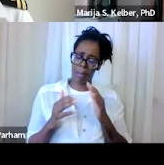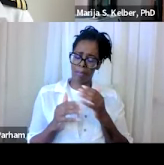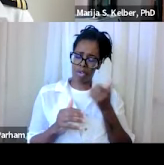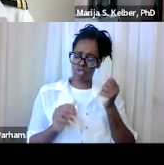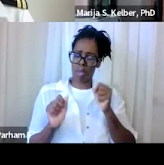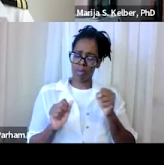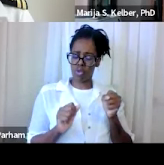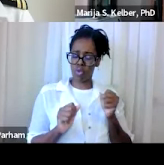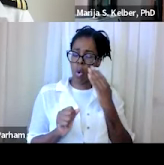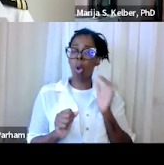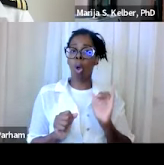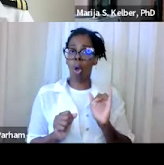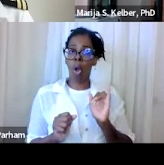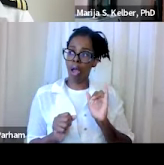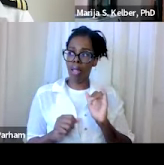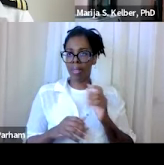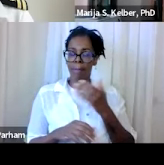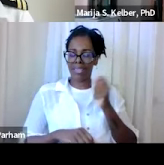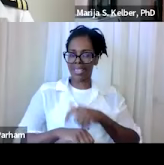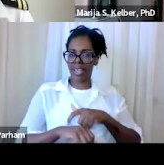when is the best timing for interventions.